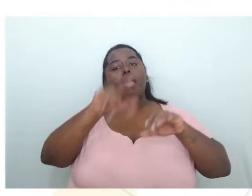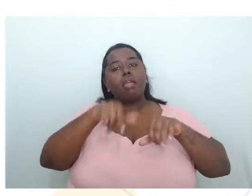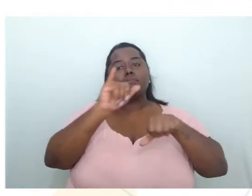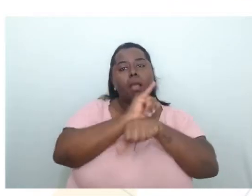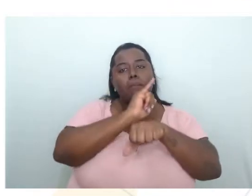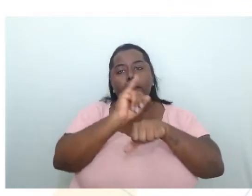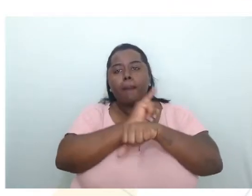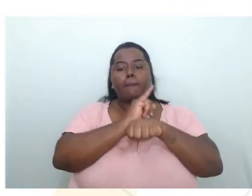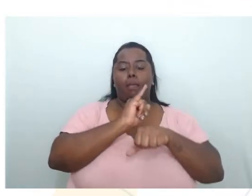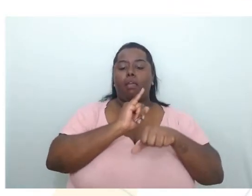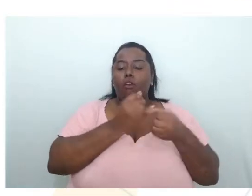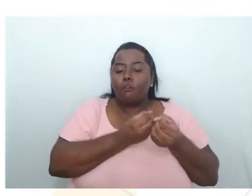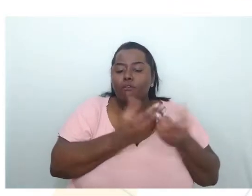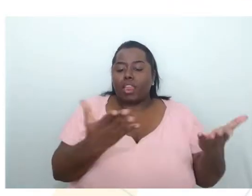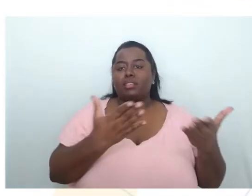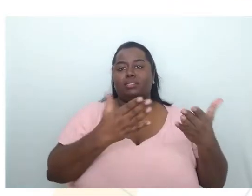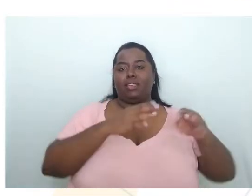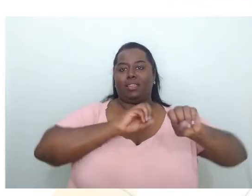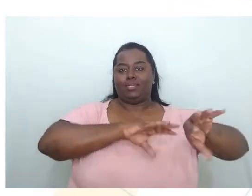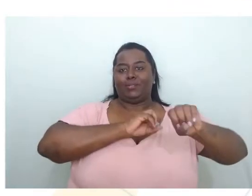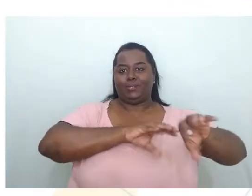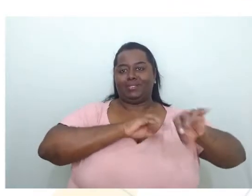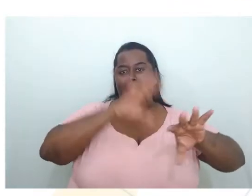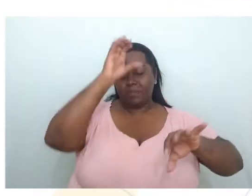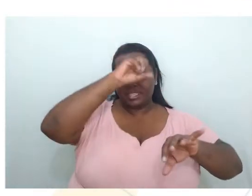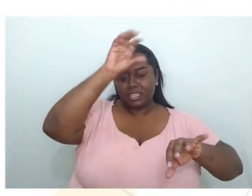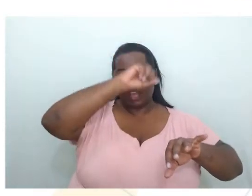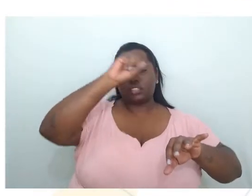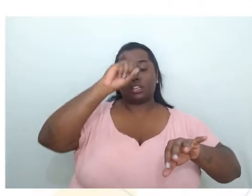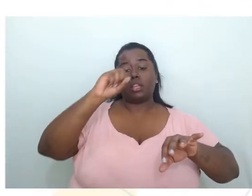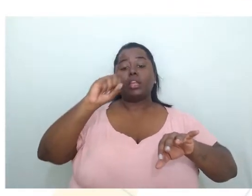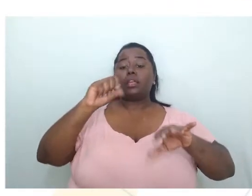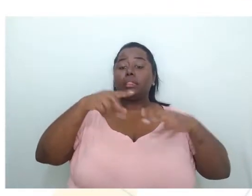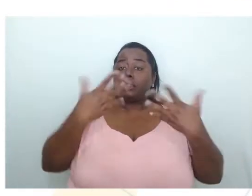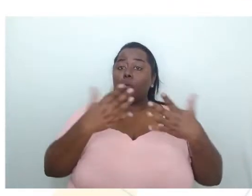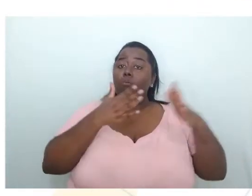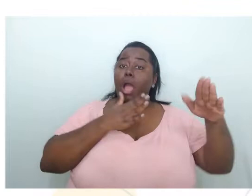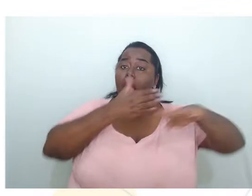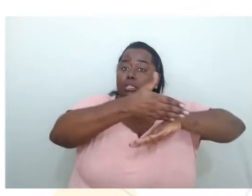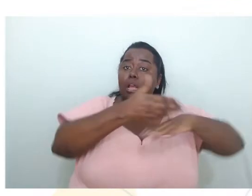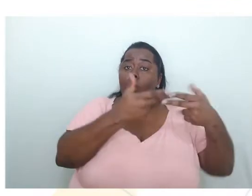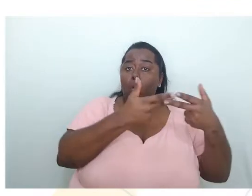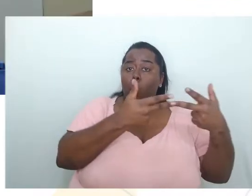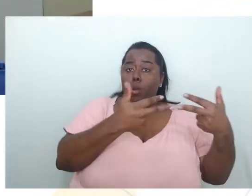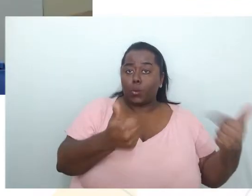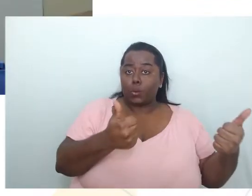able to study anywhere access is one thing, being admissined is one thing, but